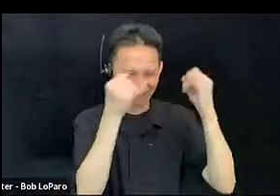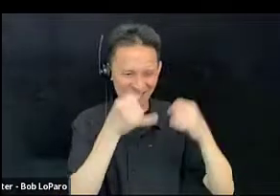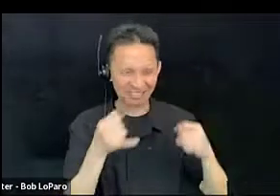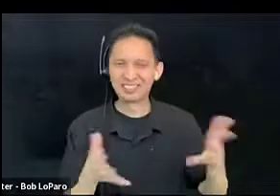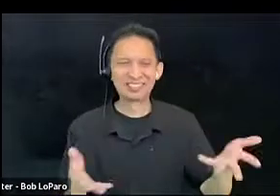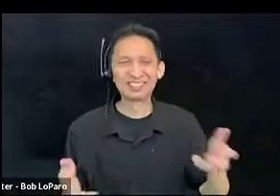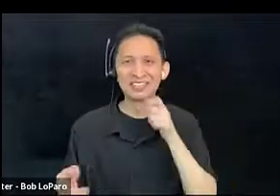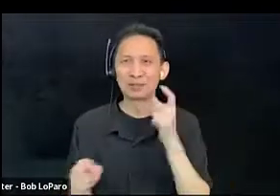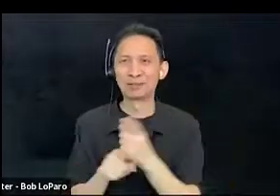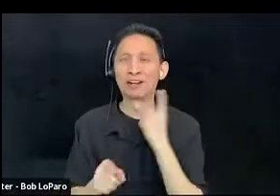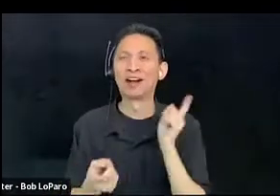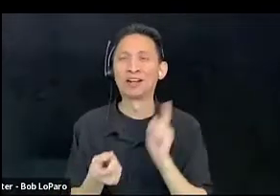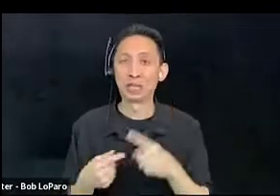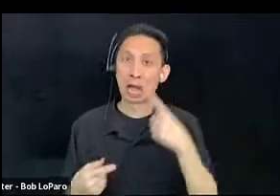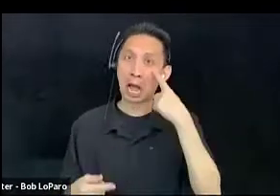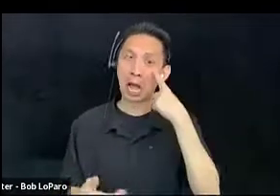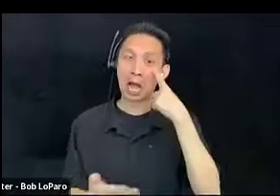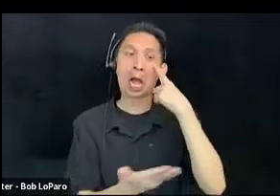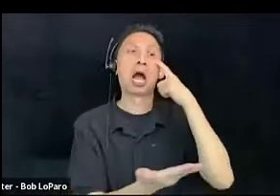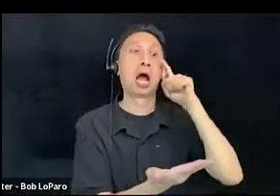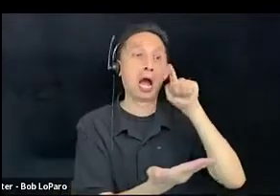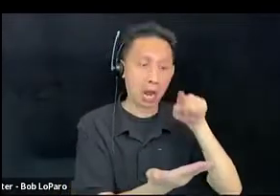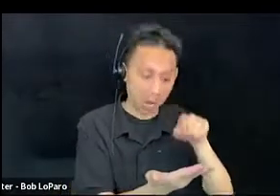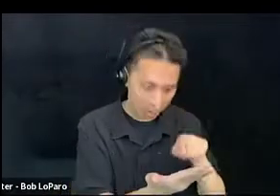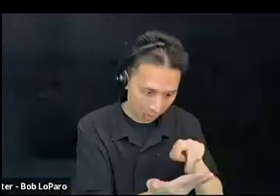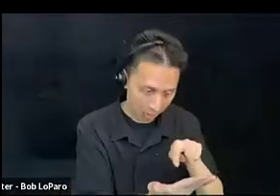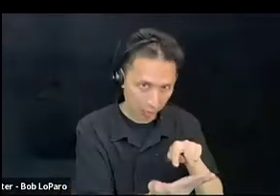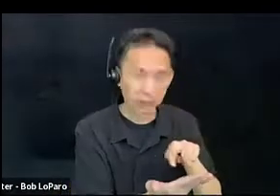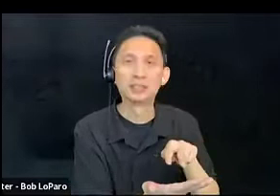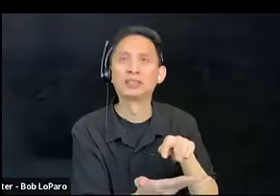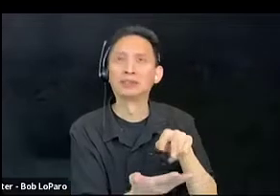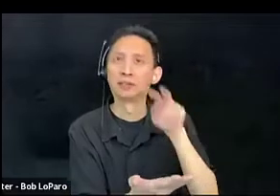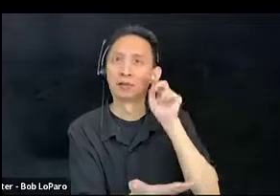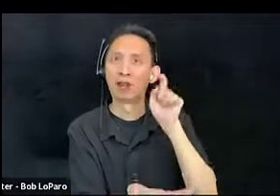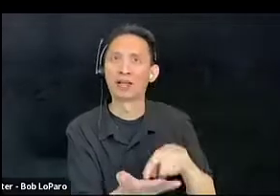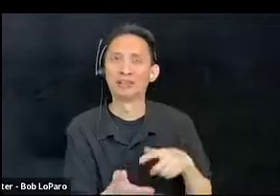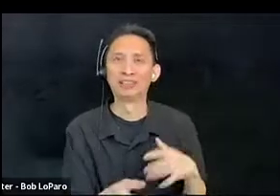There's no reason to use a 2D image, whether it's a photo or a drawing